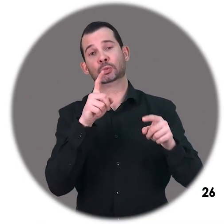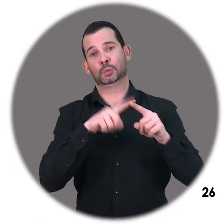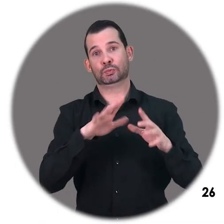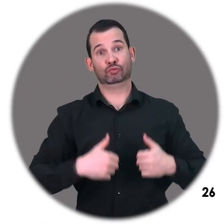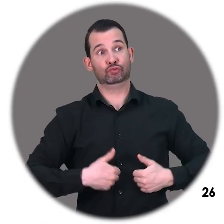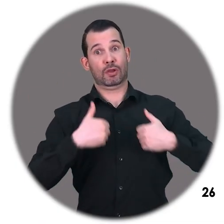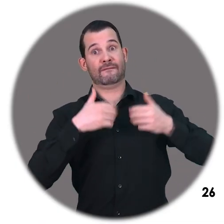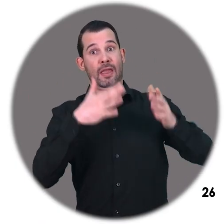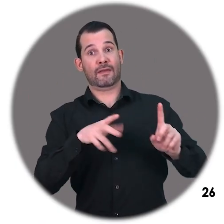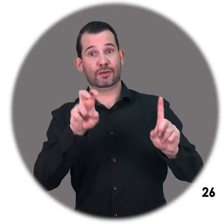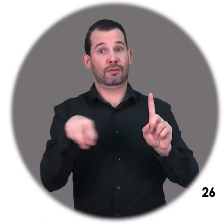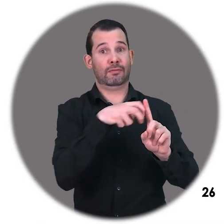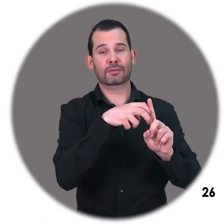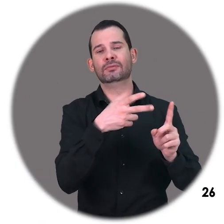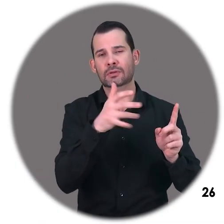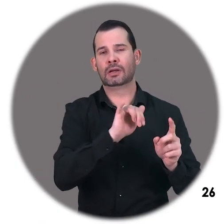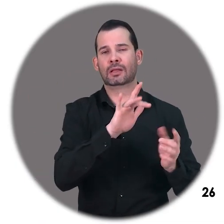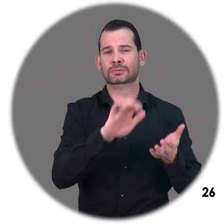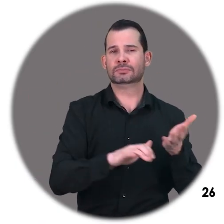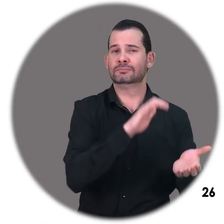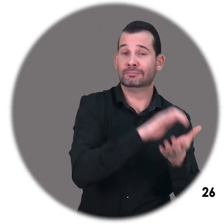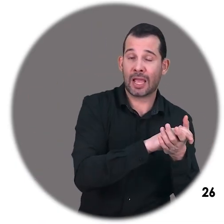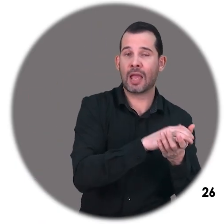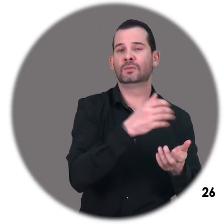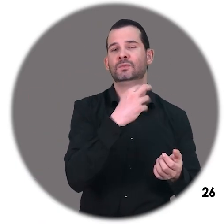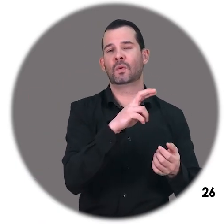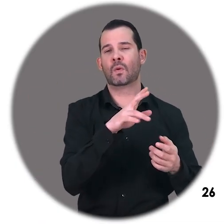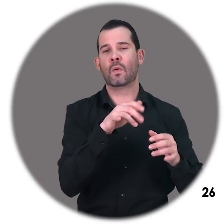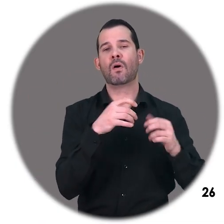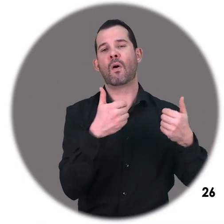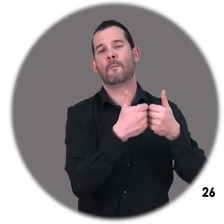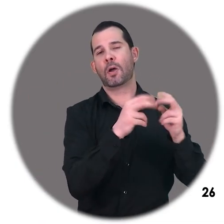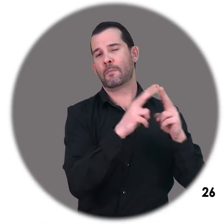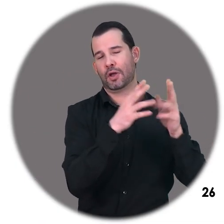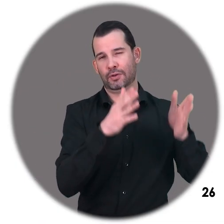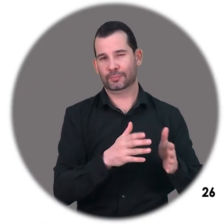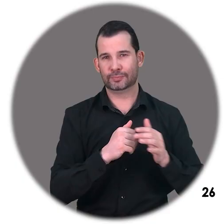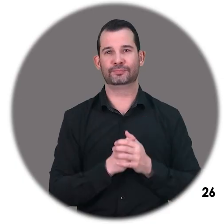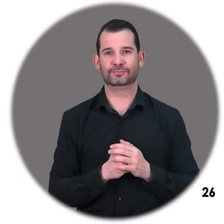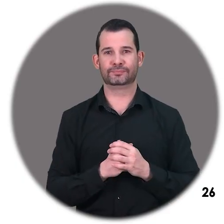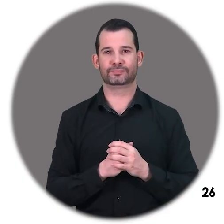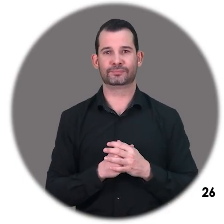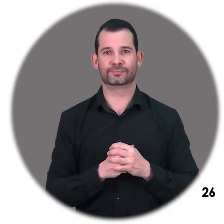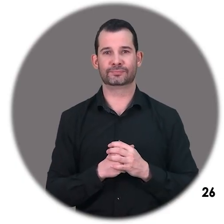or to transfer them to a survivor, such as a spouse or common-law partner.